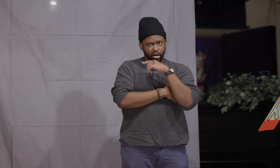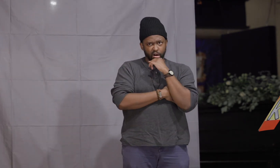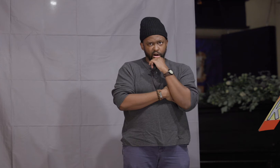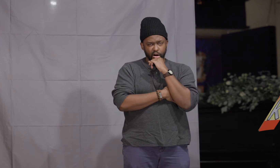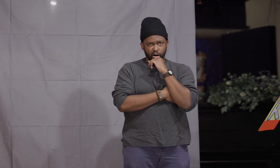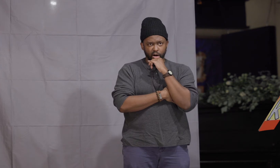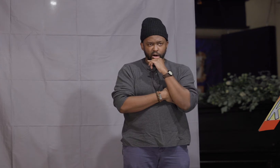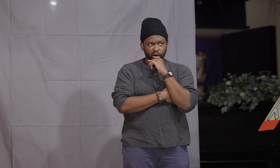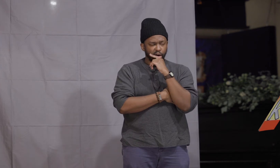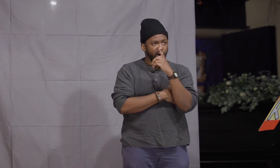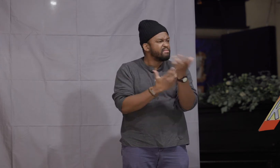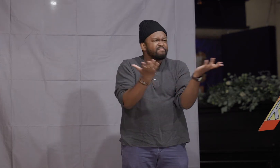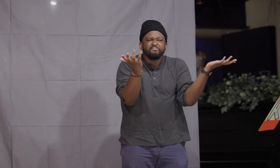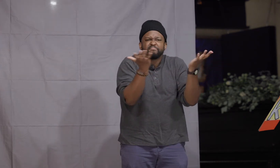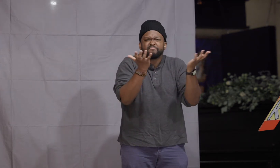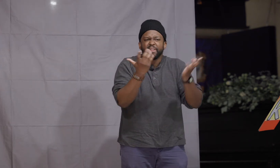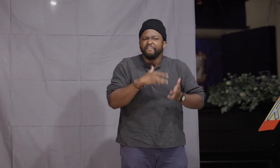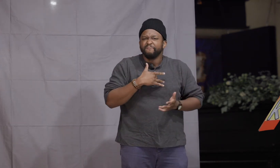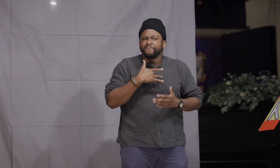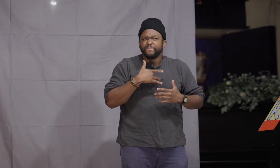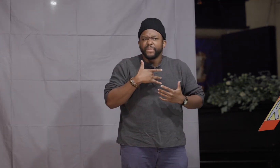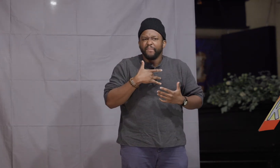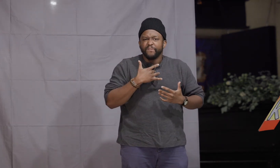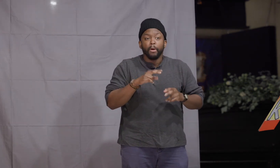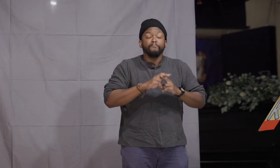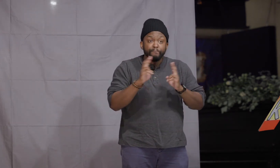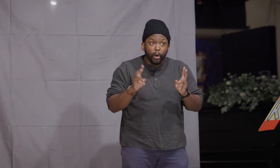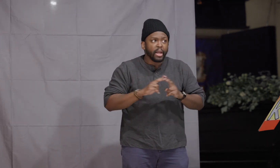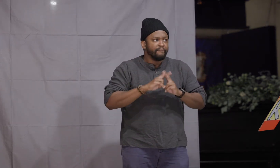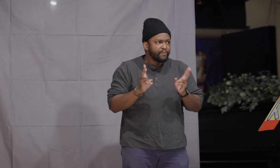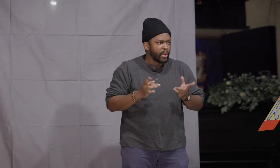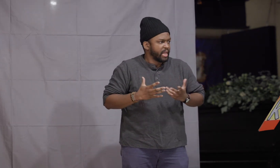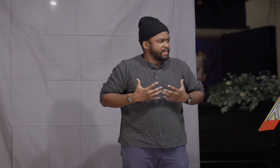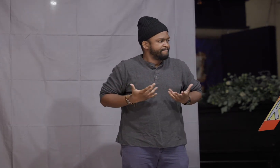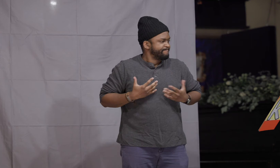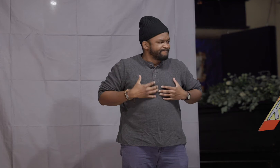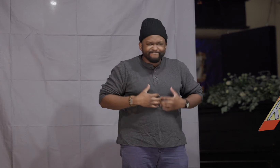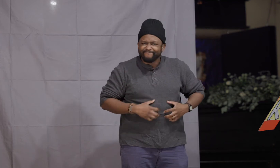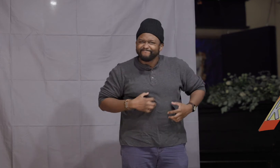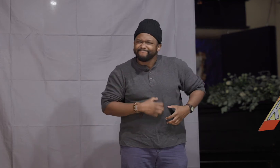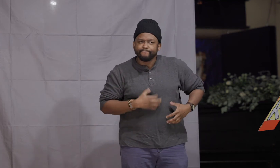were sold, stirred up a lot of unexpected emotions for me.